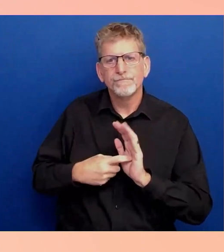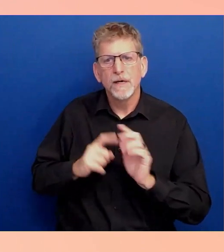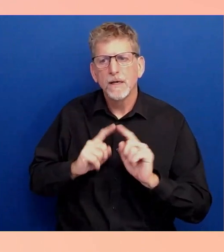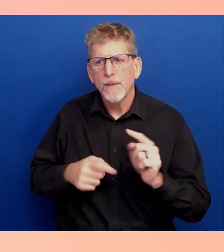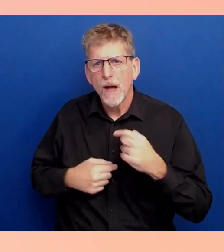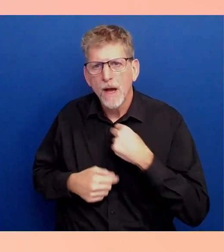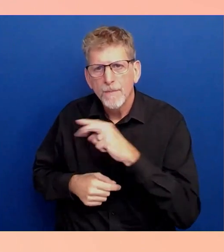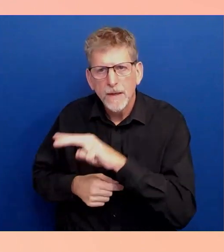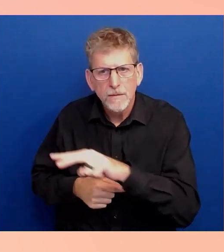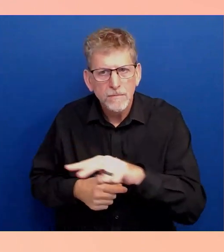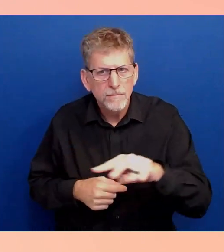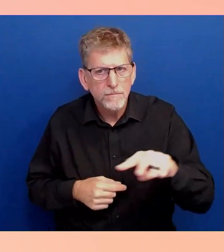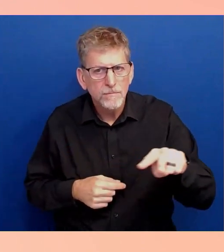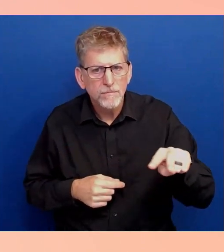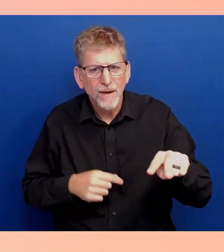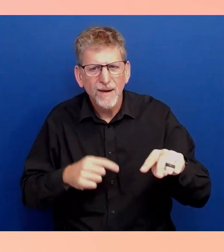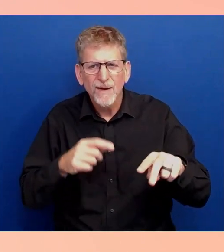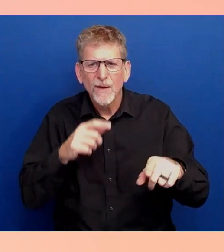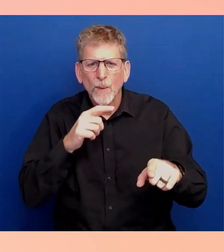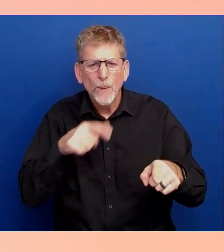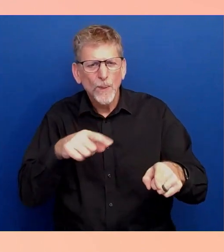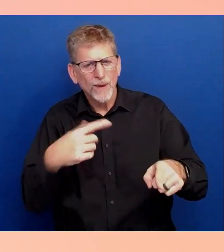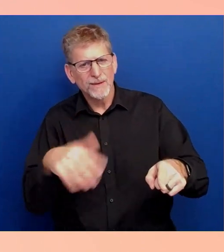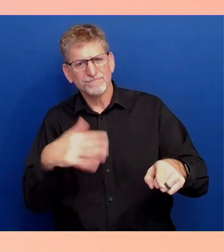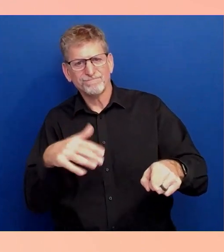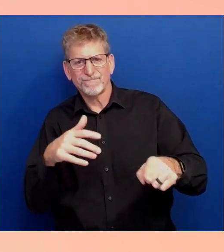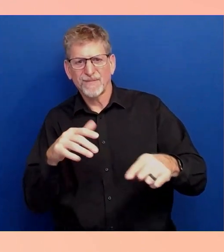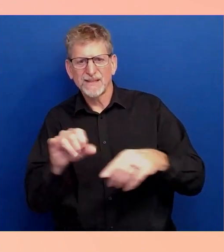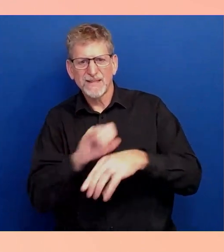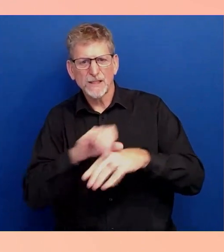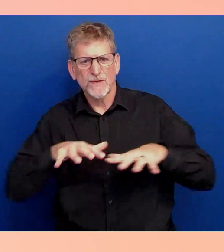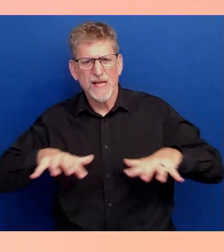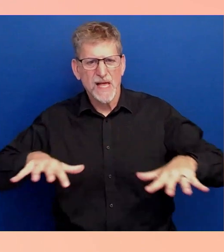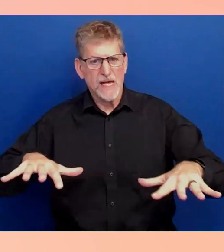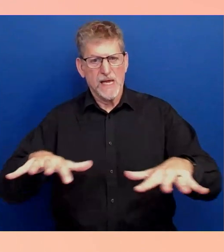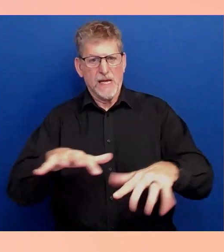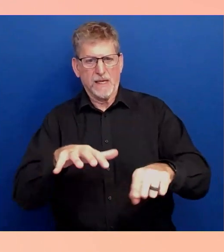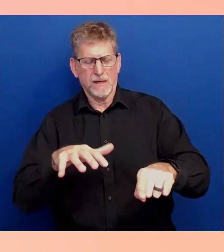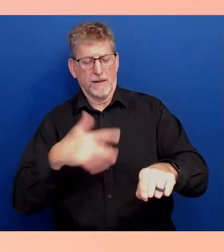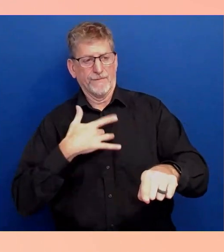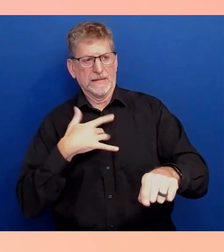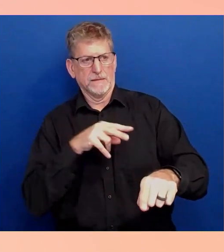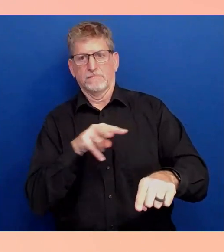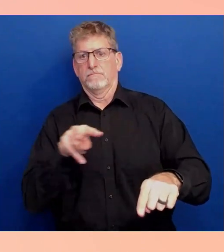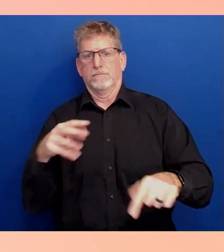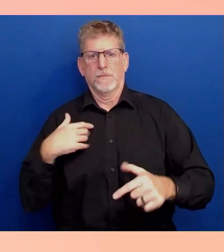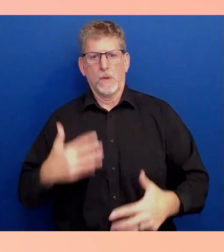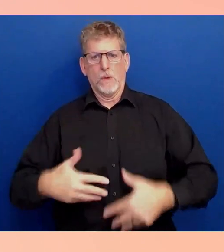I get very easily overwhelmed by things that can be overstimulating, so if the UI/UX is too busy,